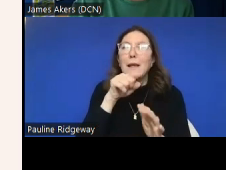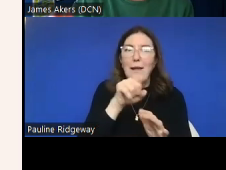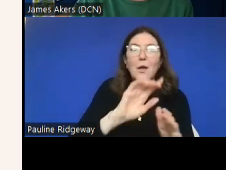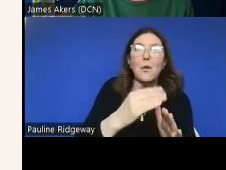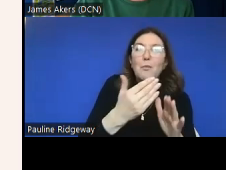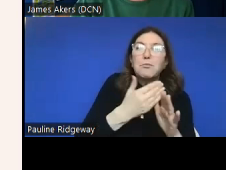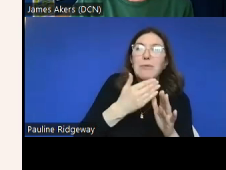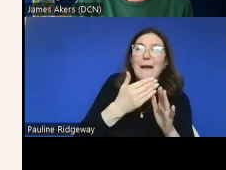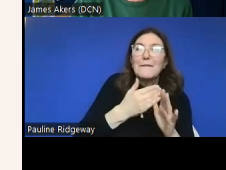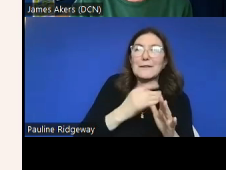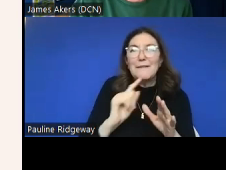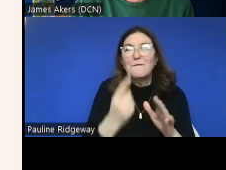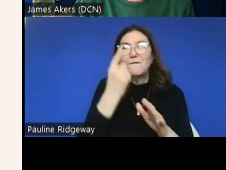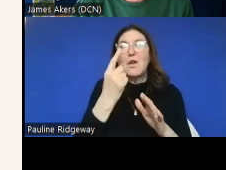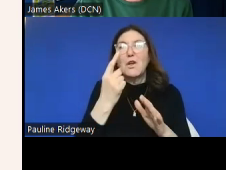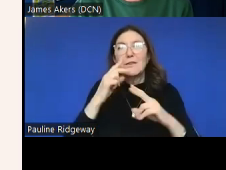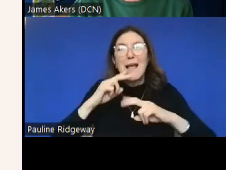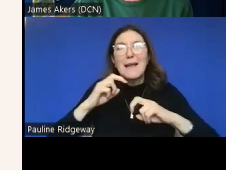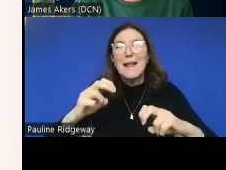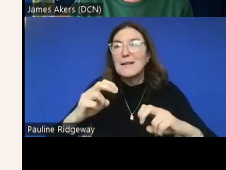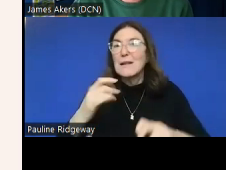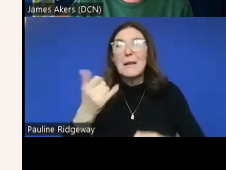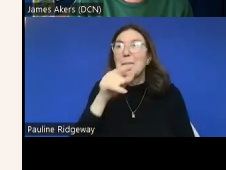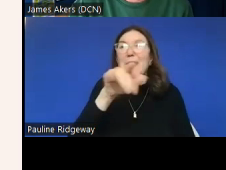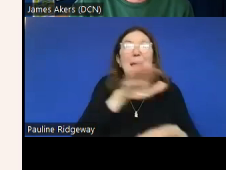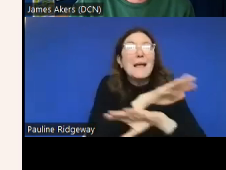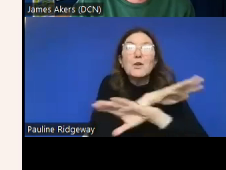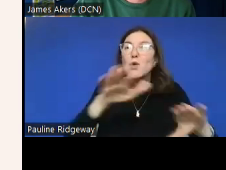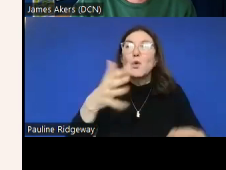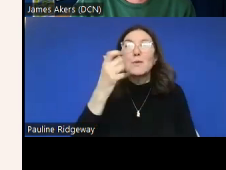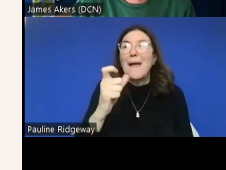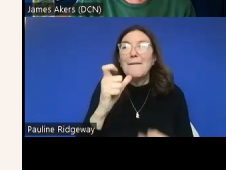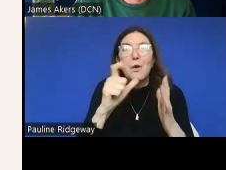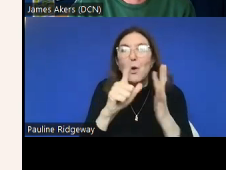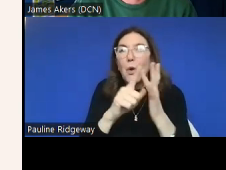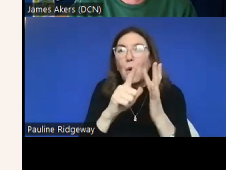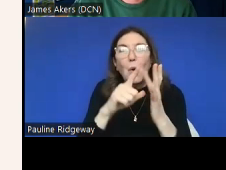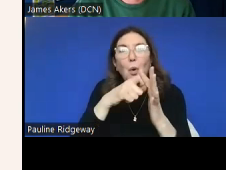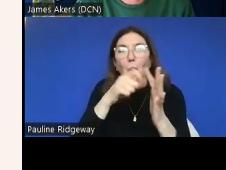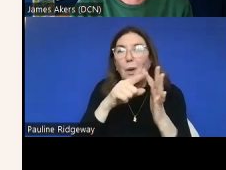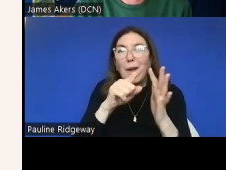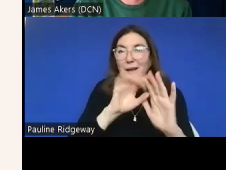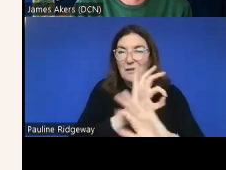some of them don't set cookies at all. You don't have to ask. It's all about that.